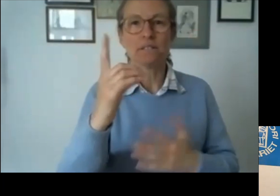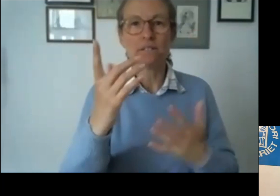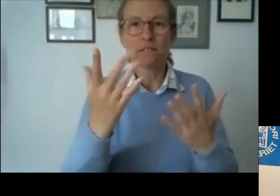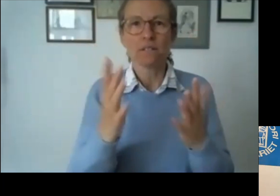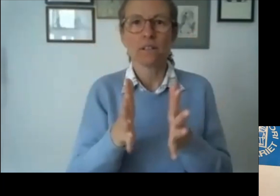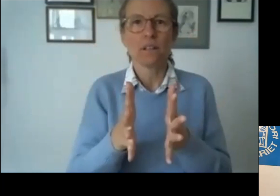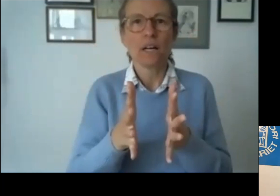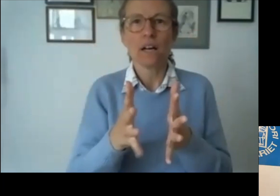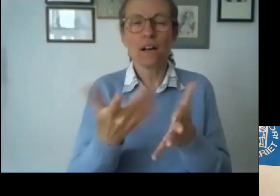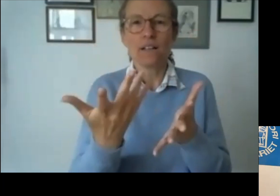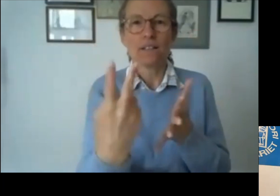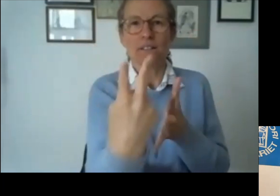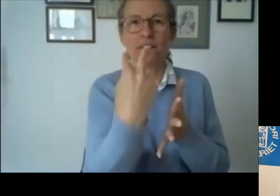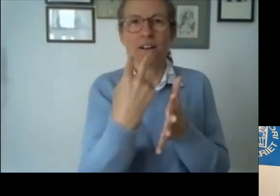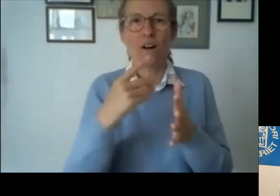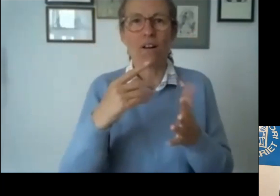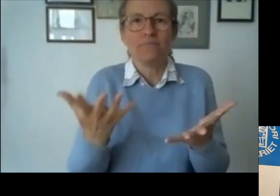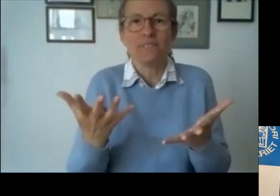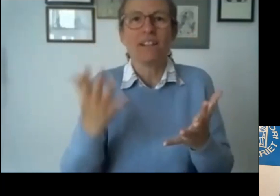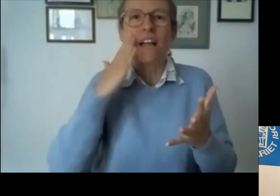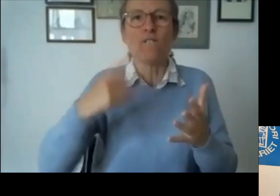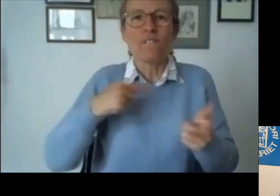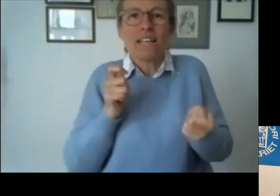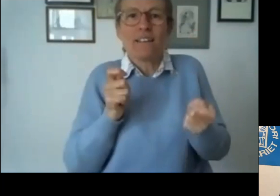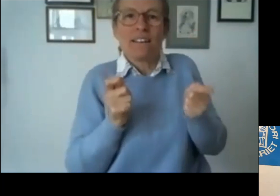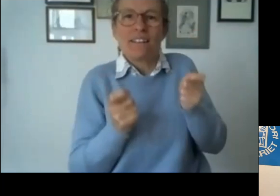but when you have to do it in 2D then